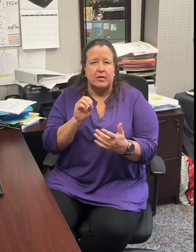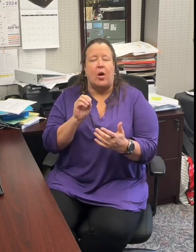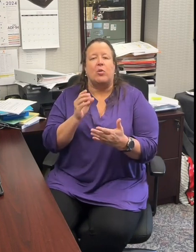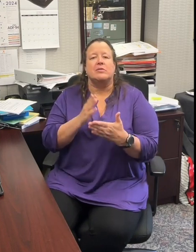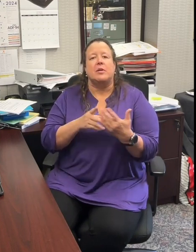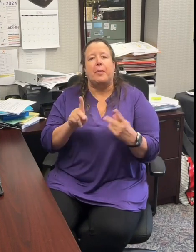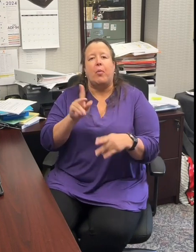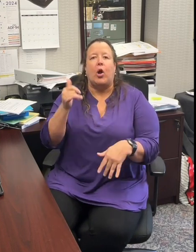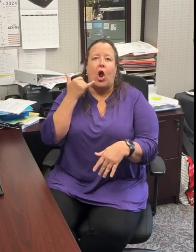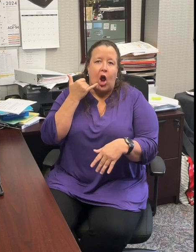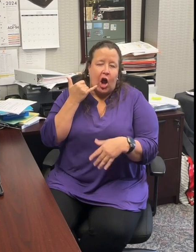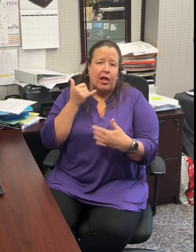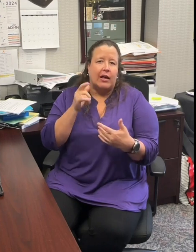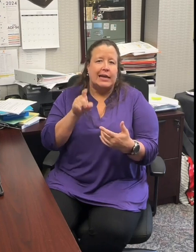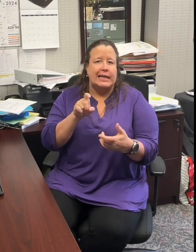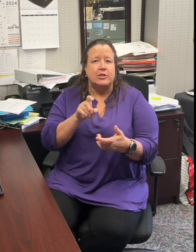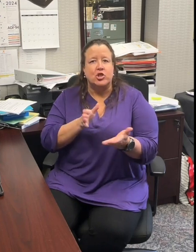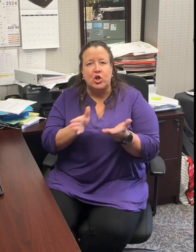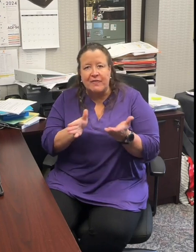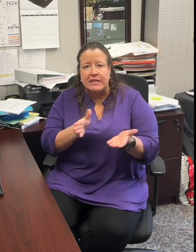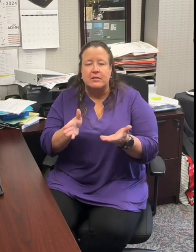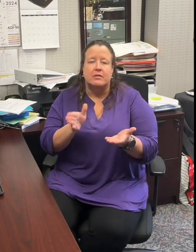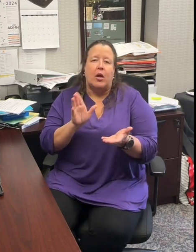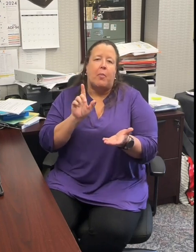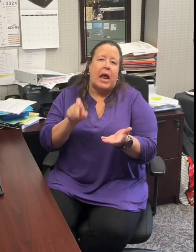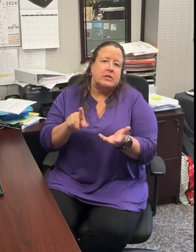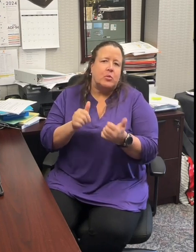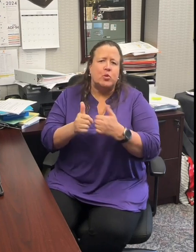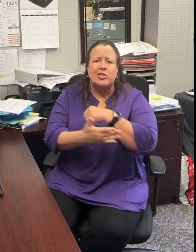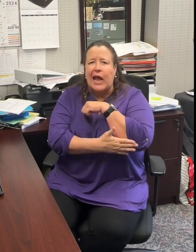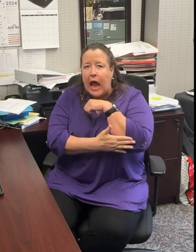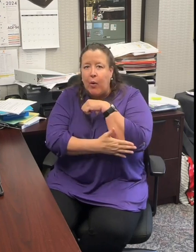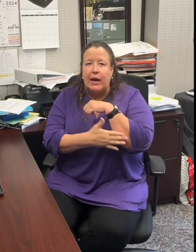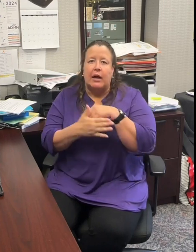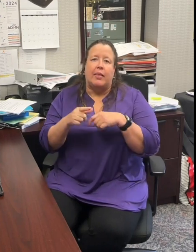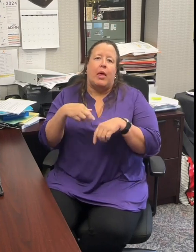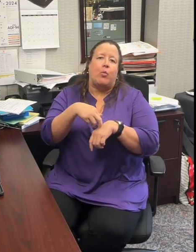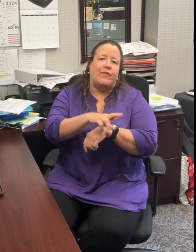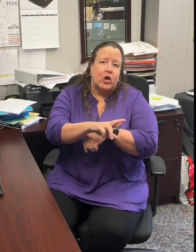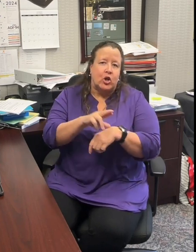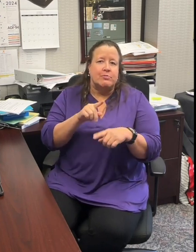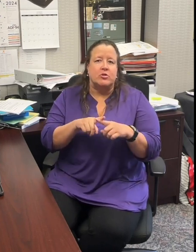first point of contact individuals in the community who need services.